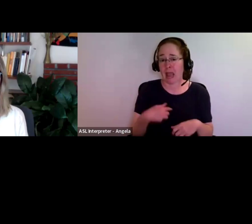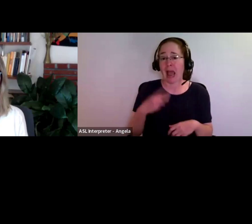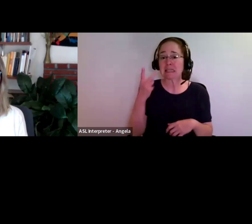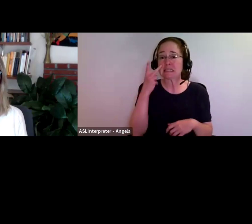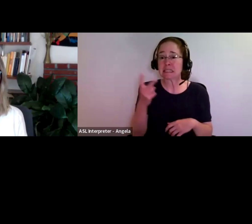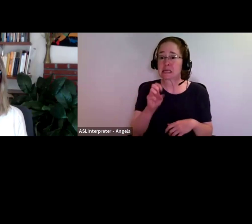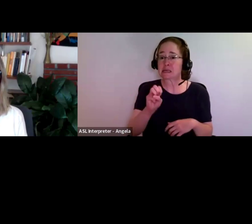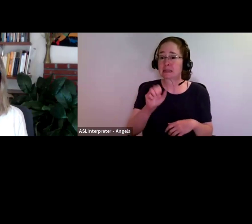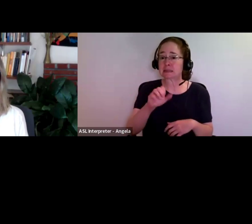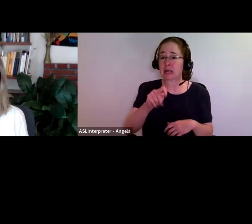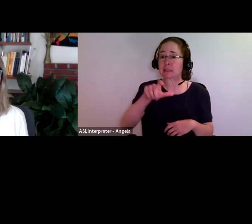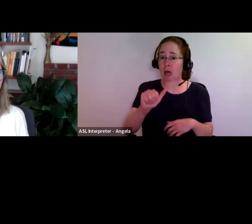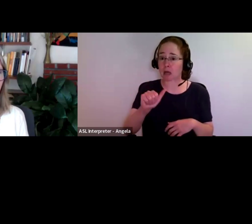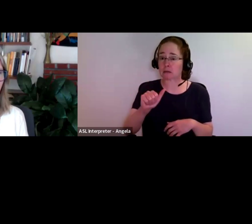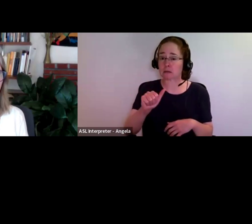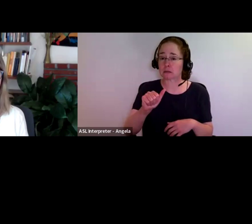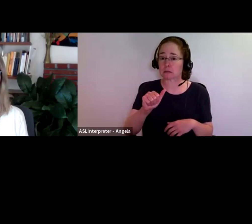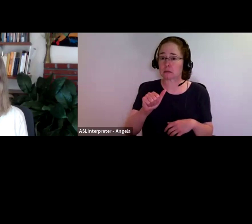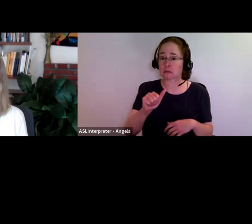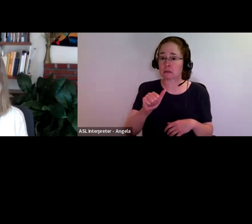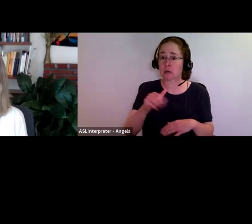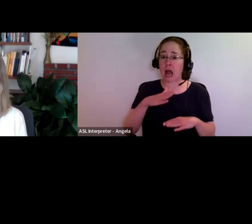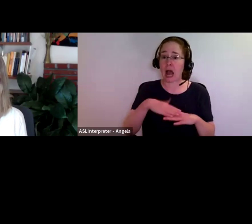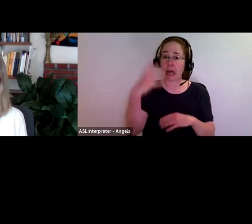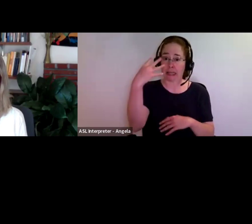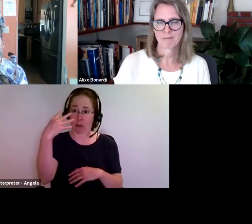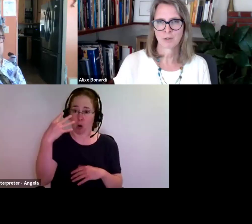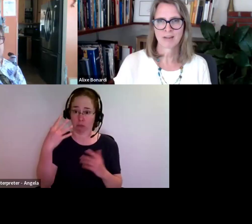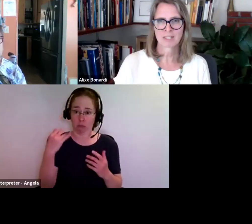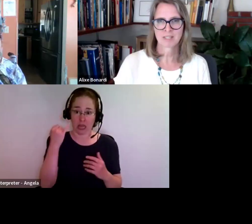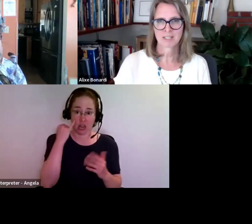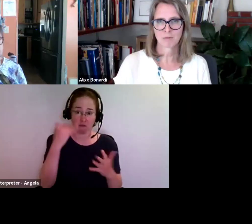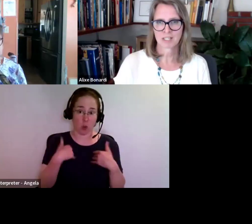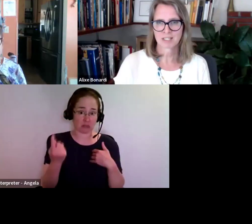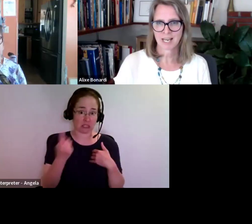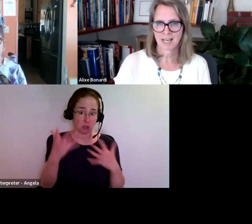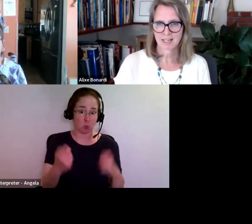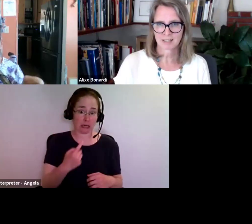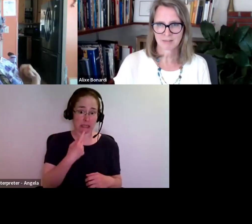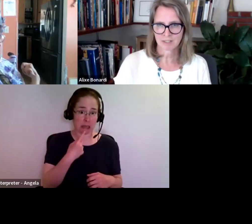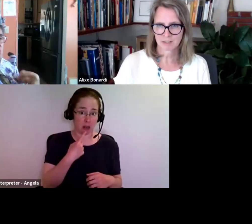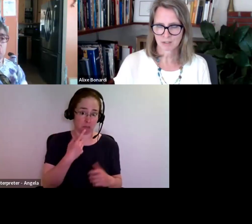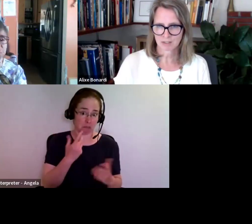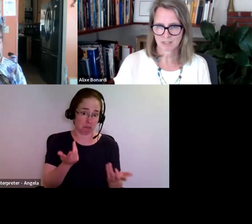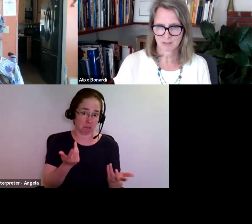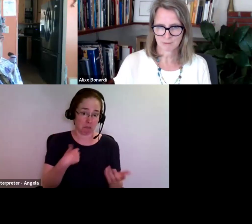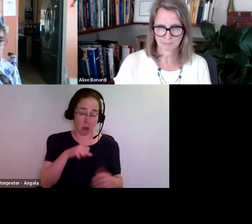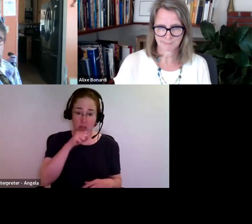I see Santa that you are on camera. So if you have something you wanted to add, I'd love to turn to you.